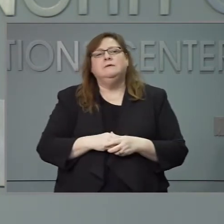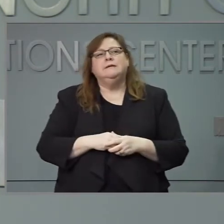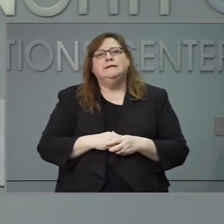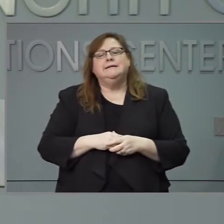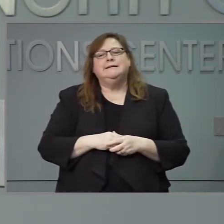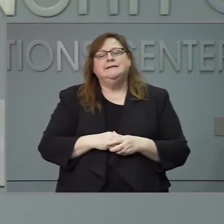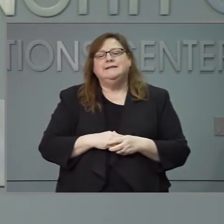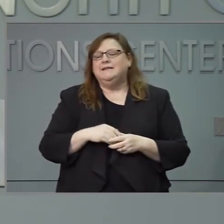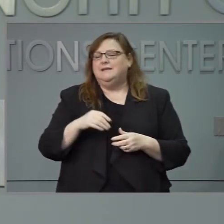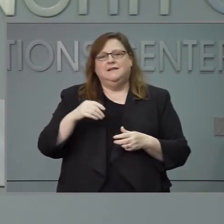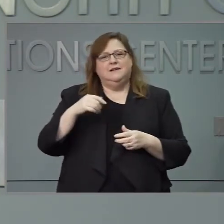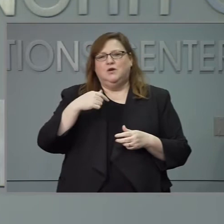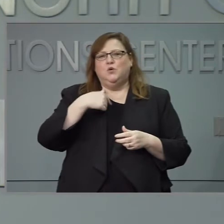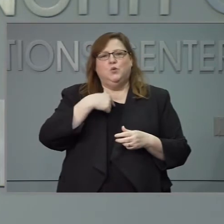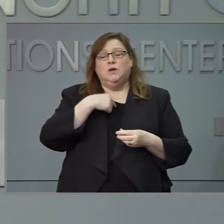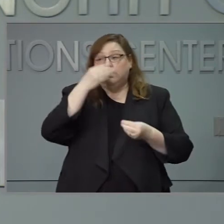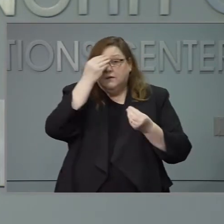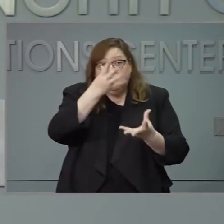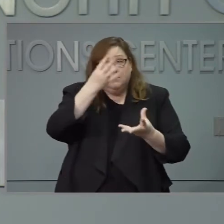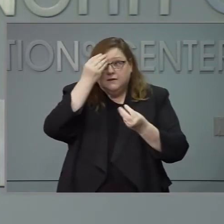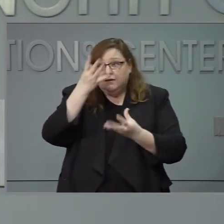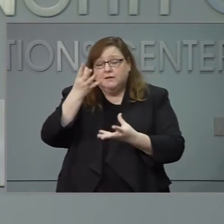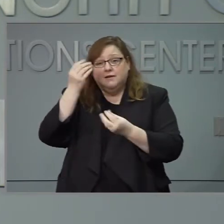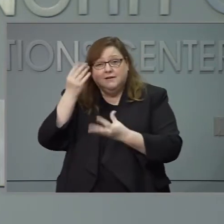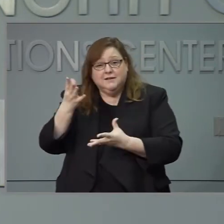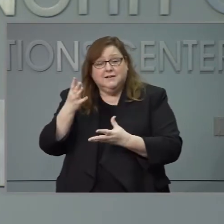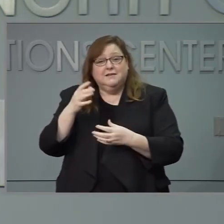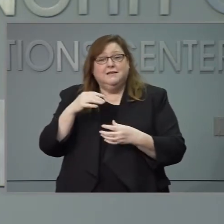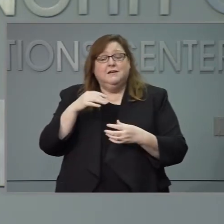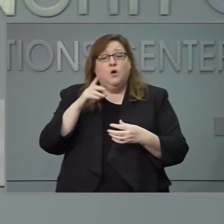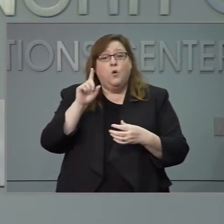GOBERNADOR HA VETADO CADA UNO DE LOS PRESUPUESTO, ASÍ QUE HEMOS